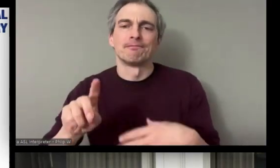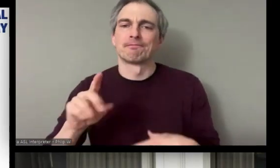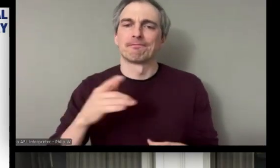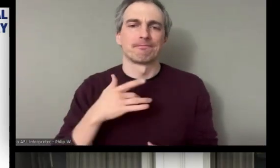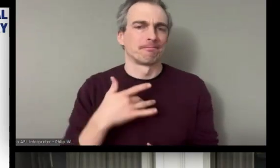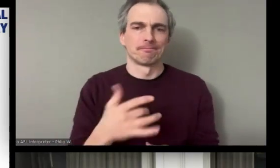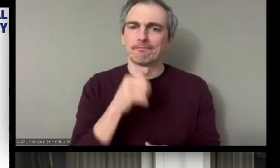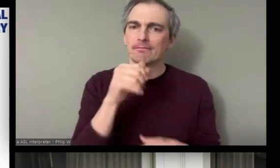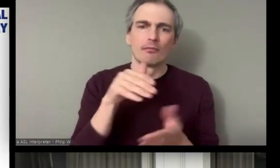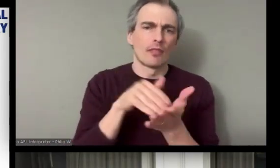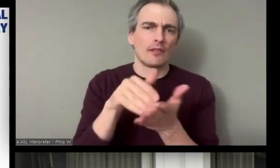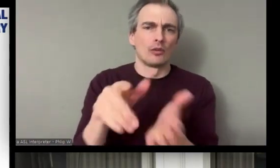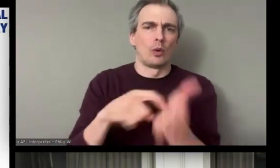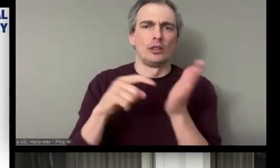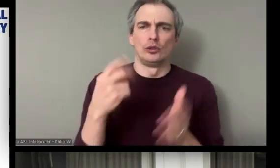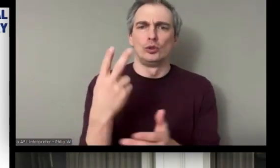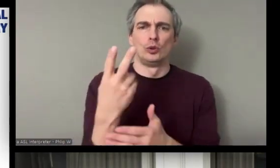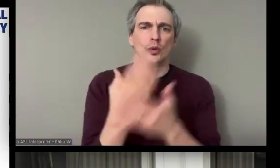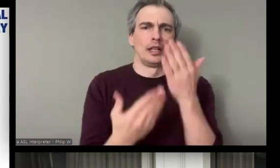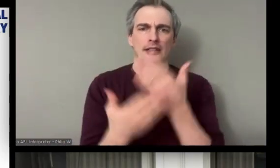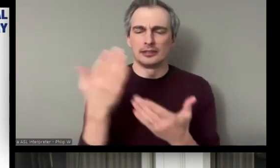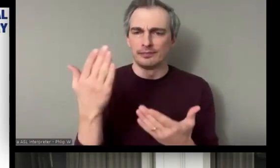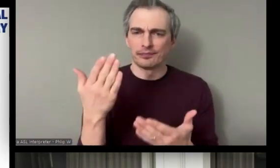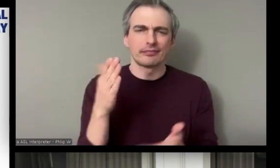There are some things. Maybe complicated keyboard shortcuts.